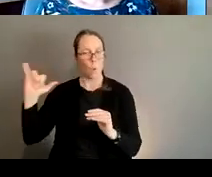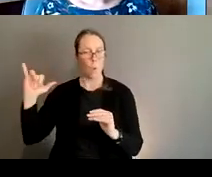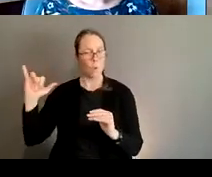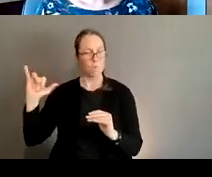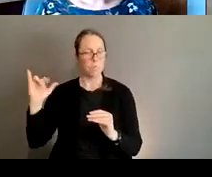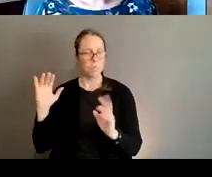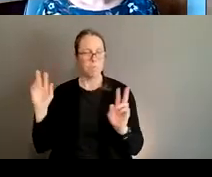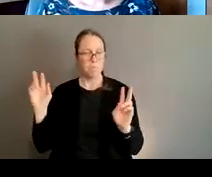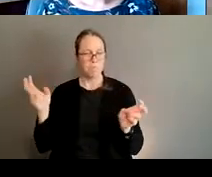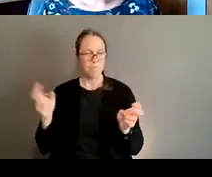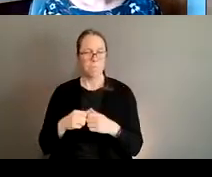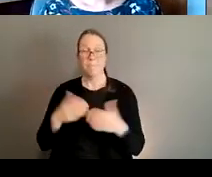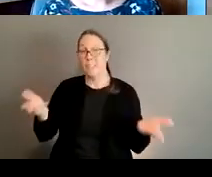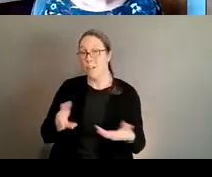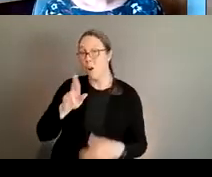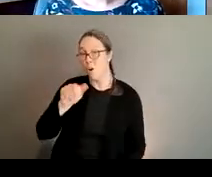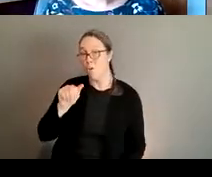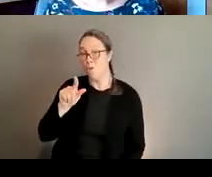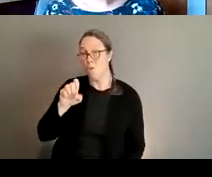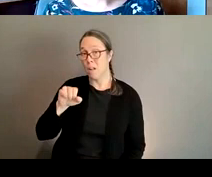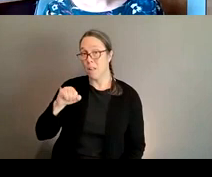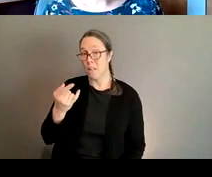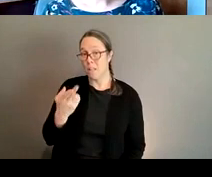So here in Raleigh we have an organization called Pinecone